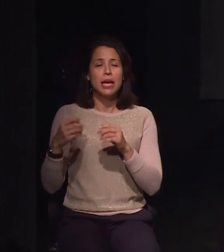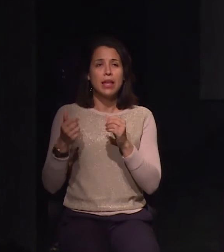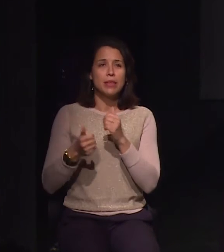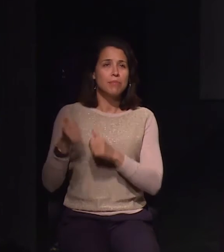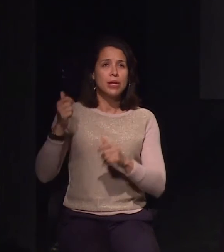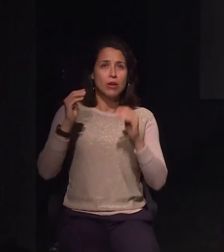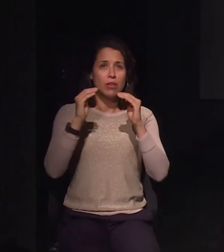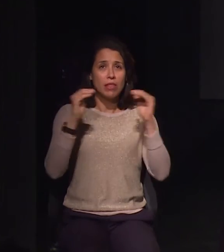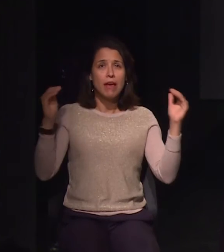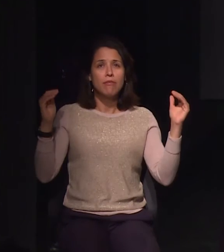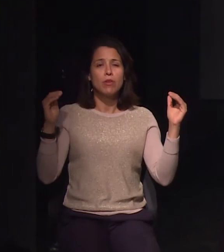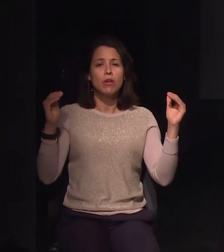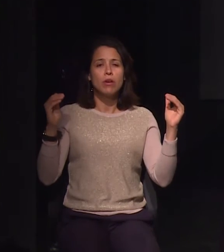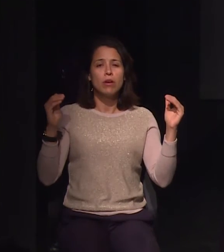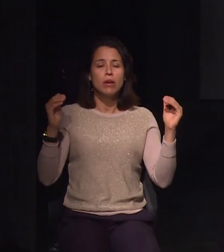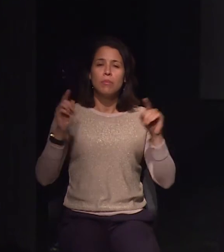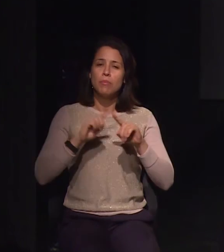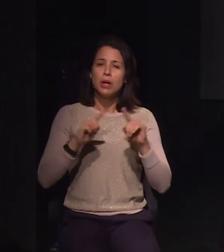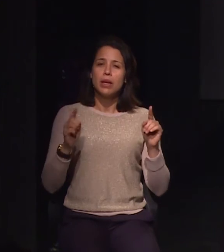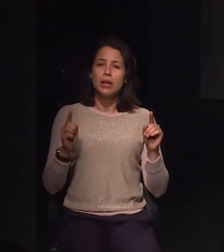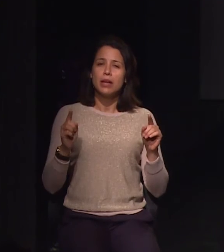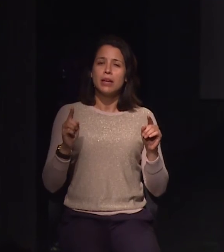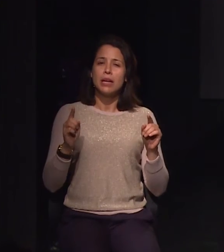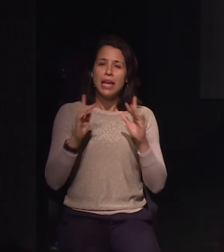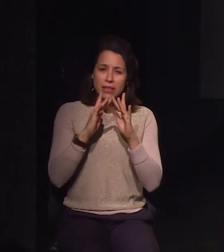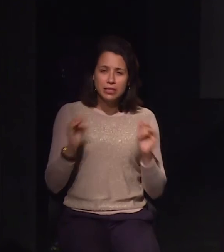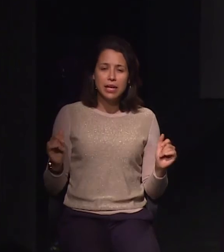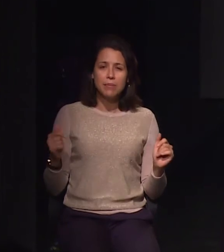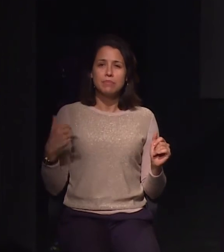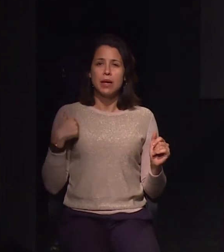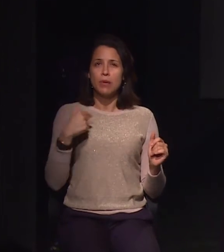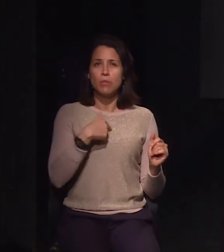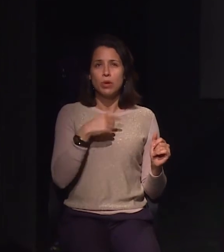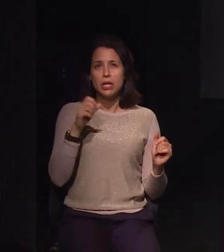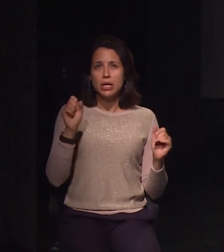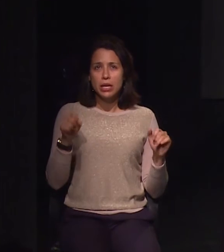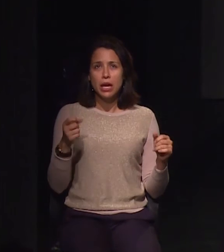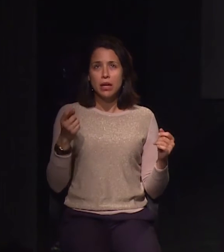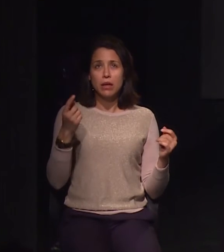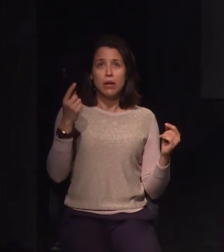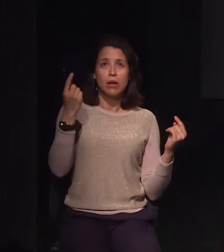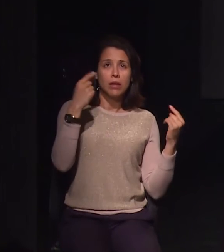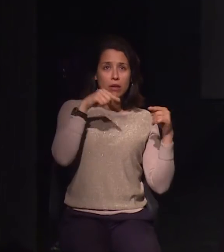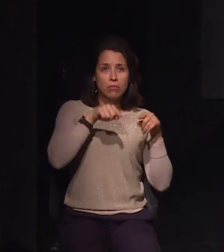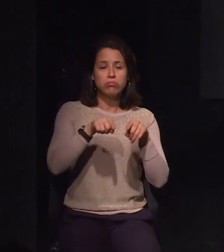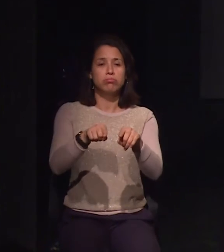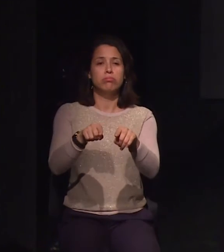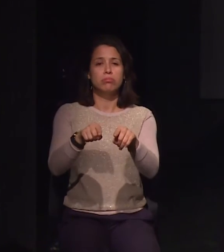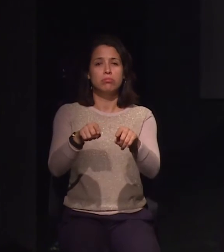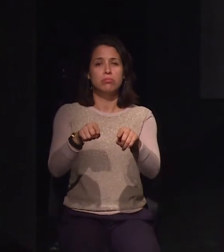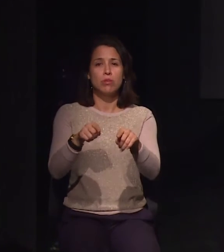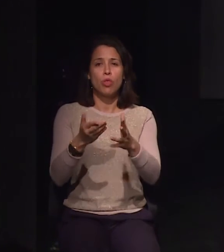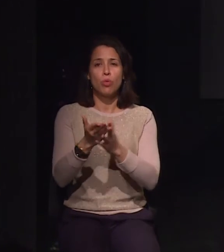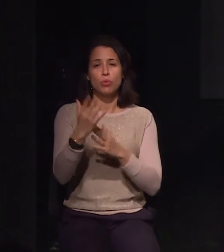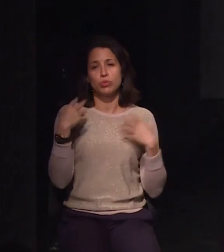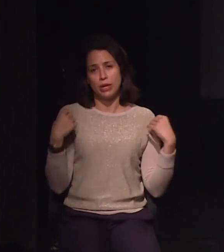I think about… it’s all flawed. Again, purity test, it’s all flawed.